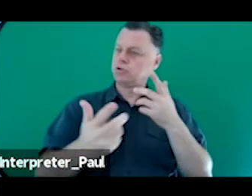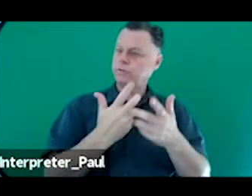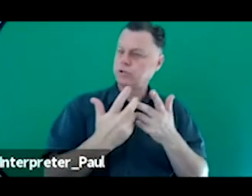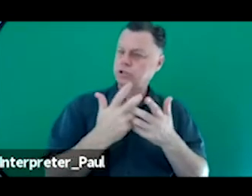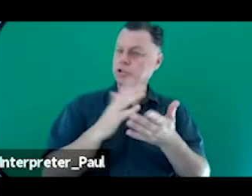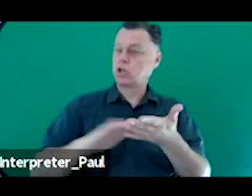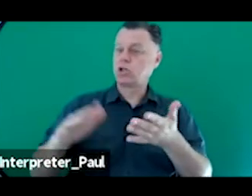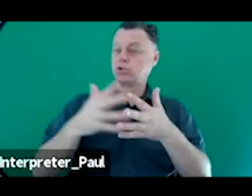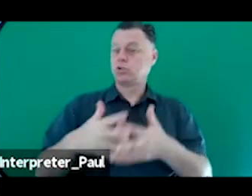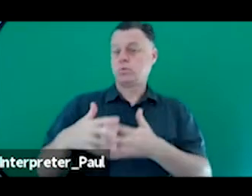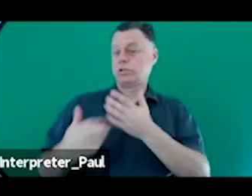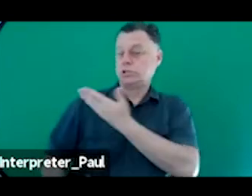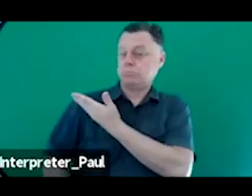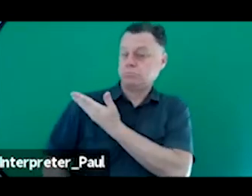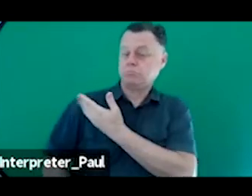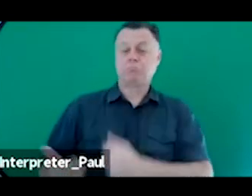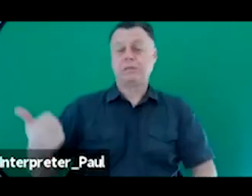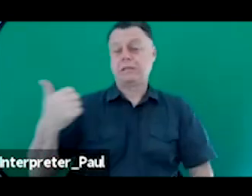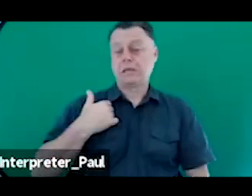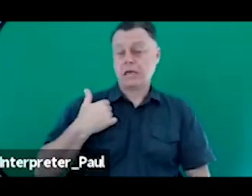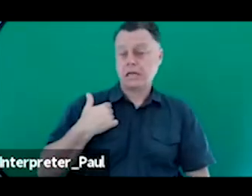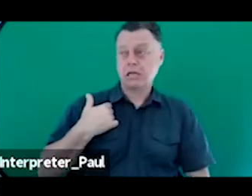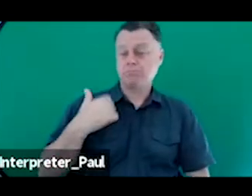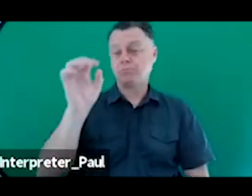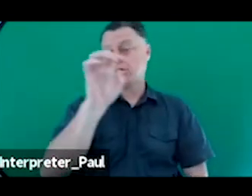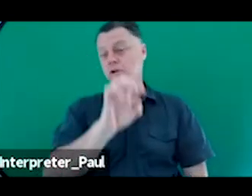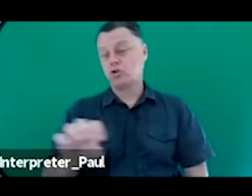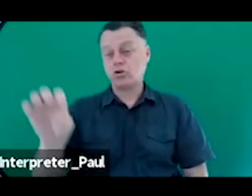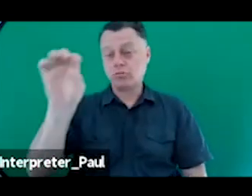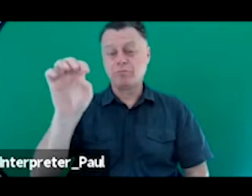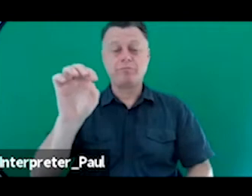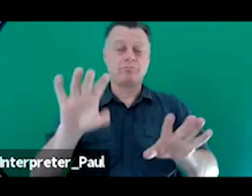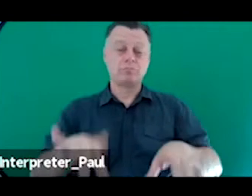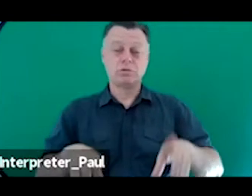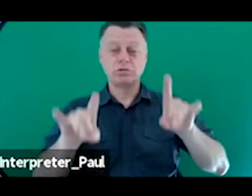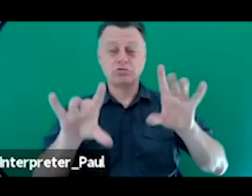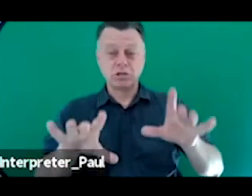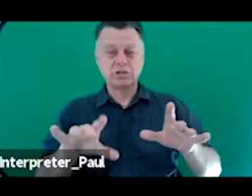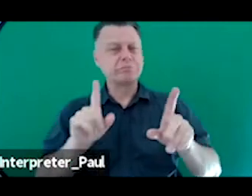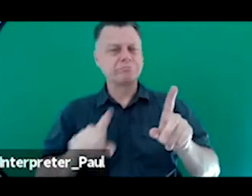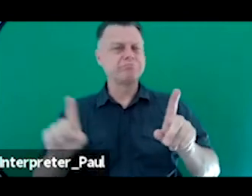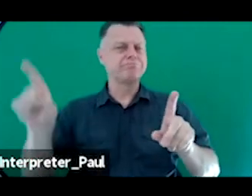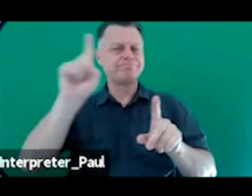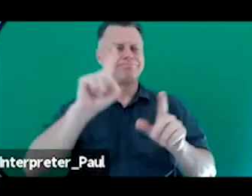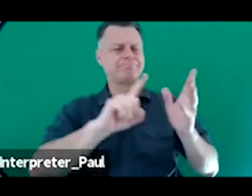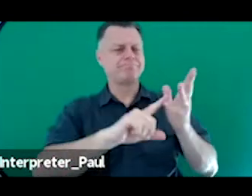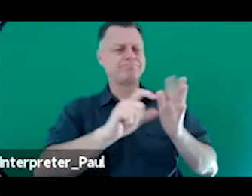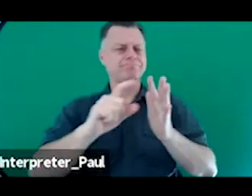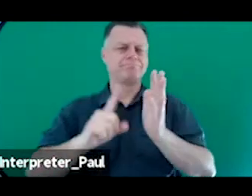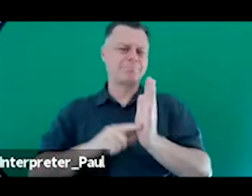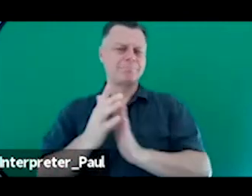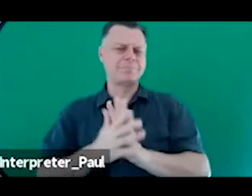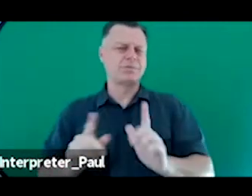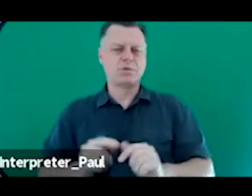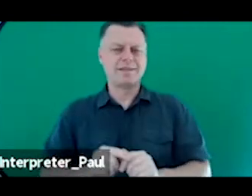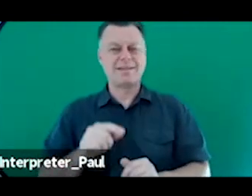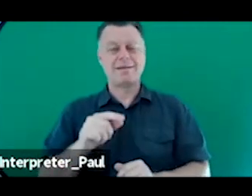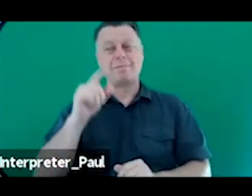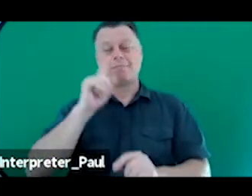States and Canada, in Europe, in Australia, universal design for learning is seen primarily